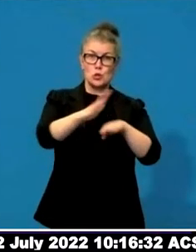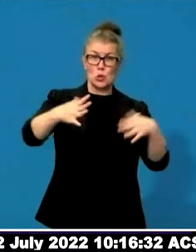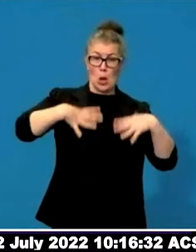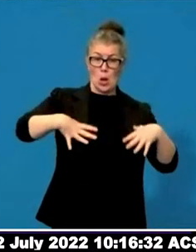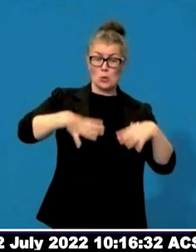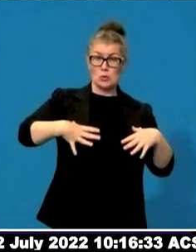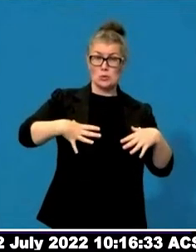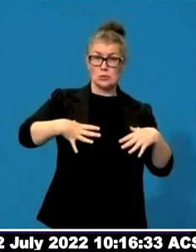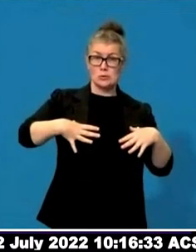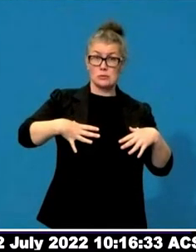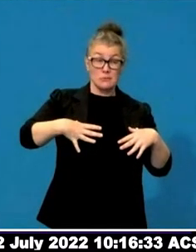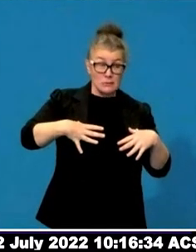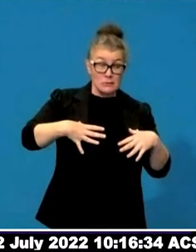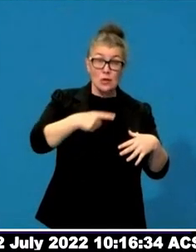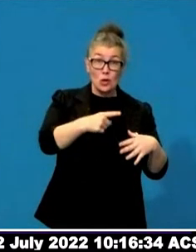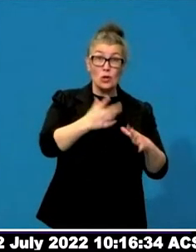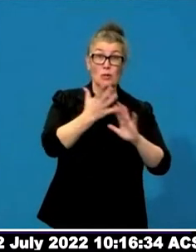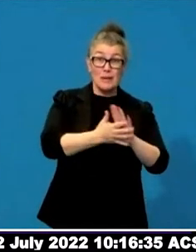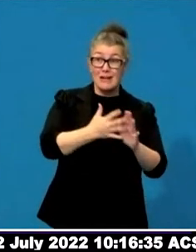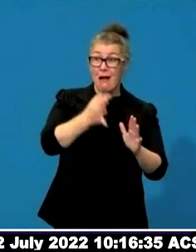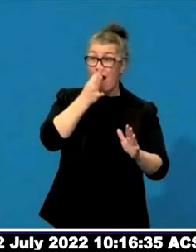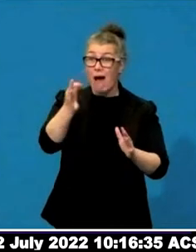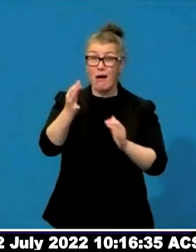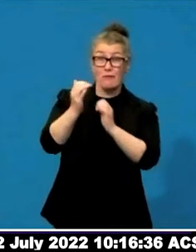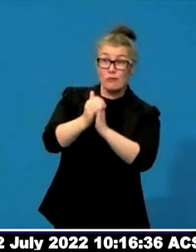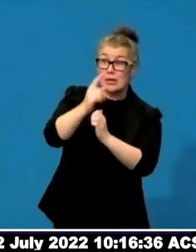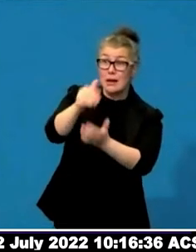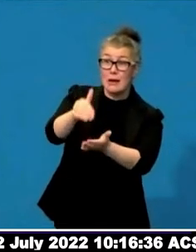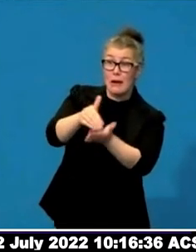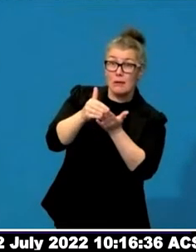have you had to get some friends that might have helped you to get new shoes?